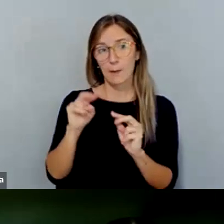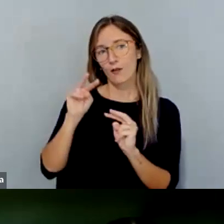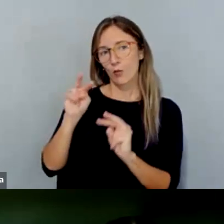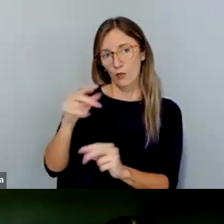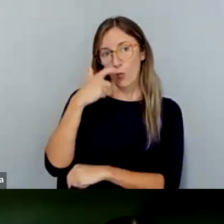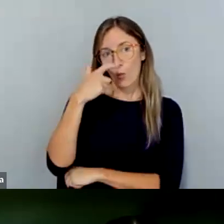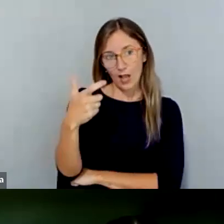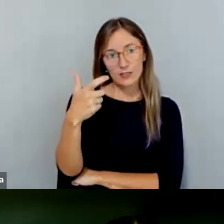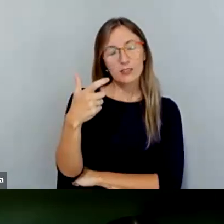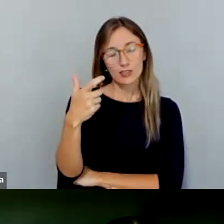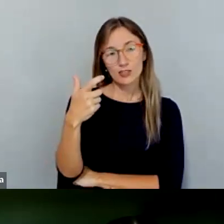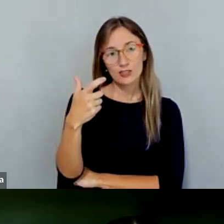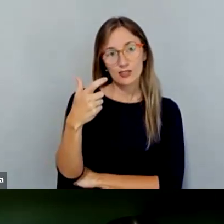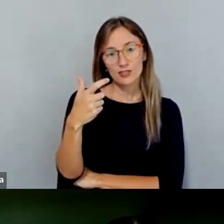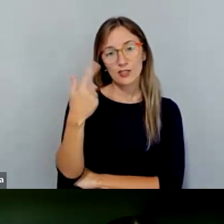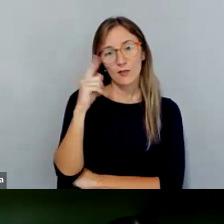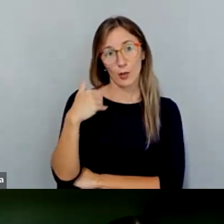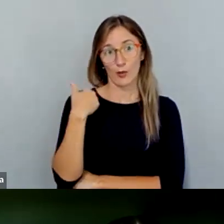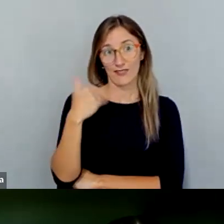: I can share. When we are talking about crypt camp I got really